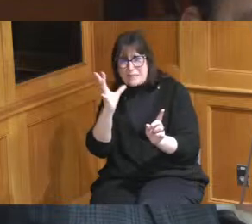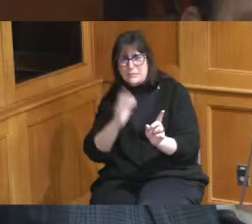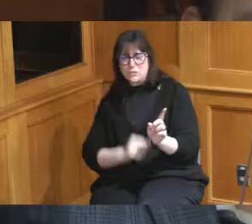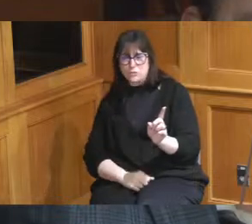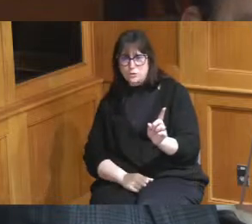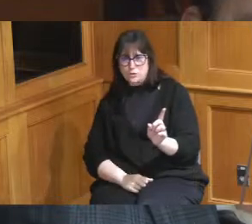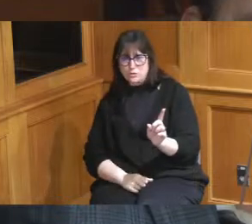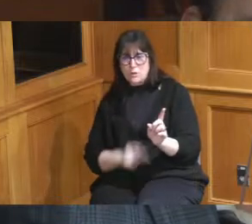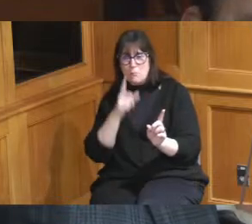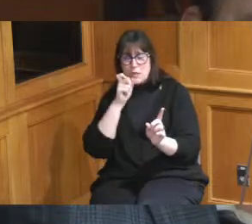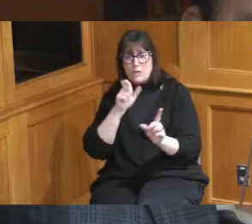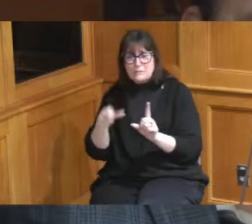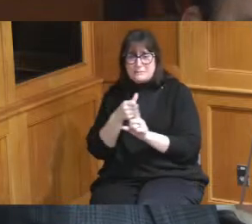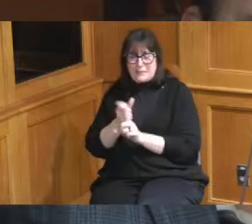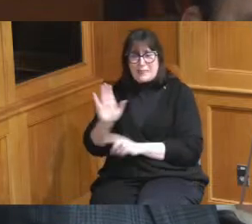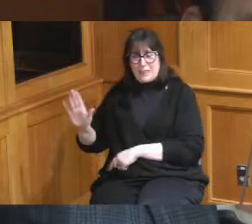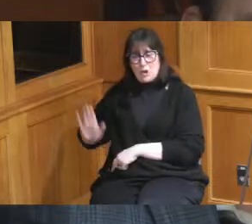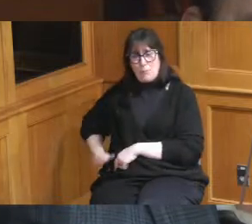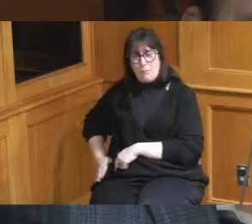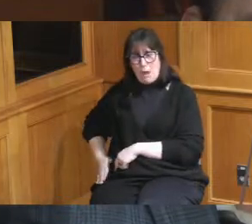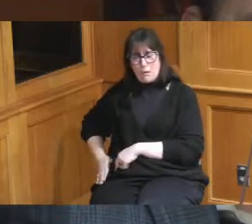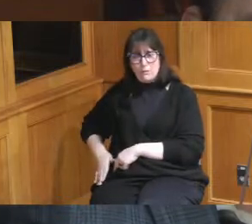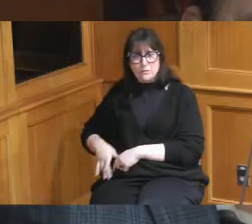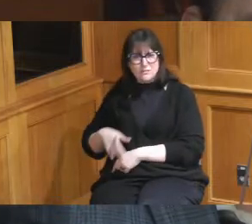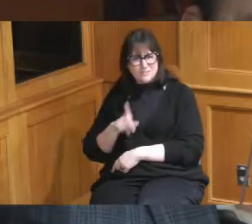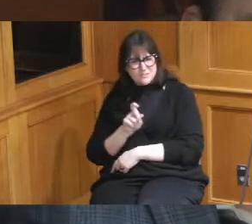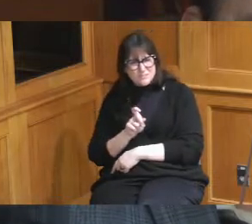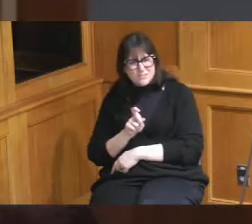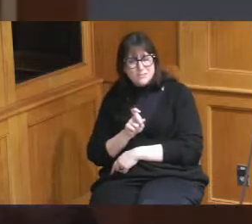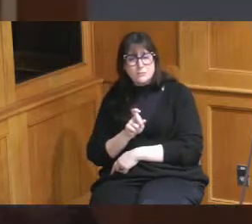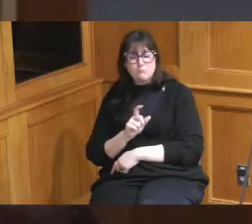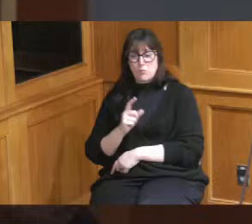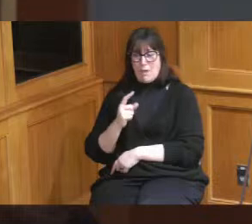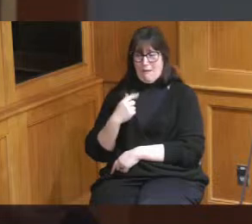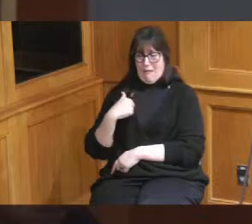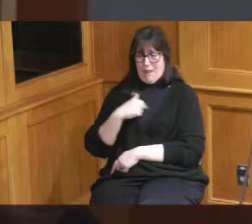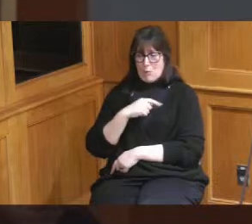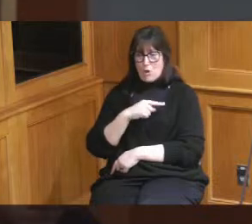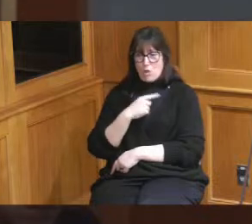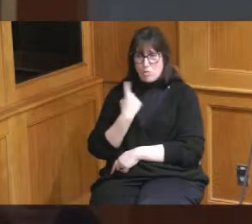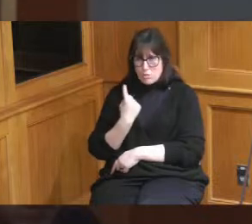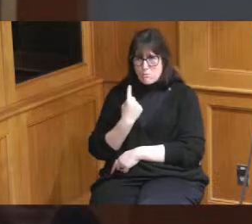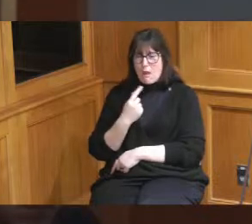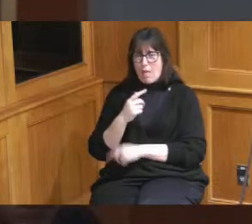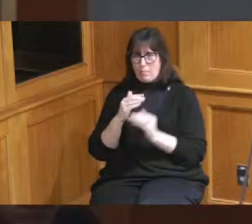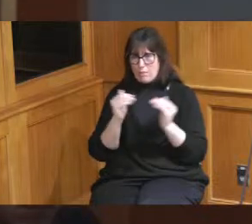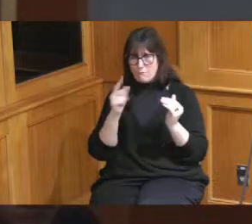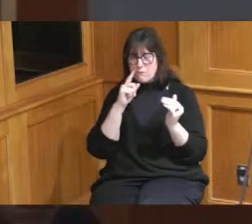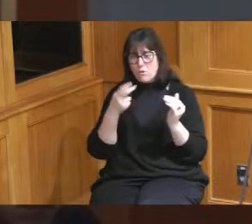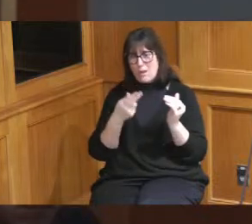their pocket is pretty hard so our threat level in in Ohio especially in Hamilton County for your